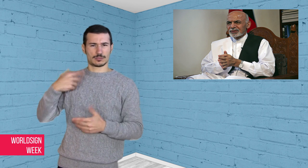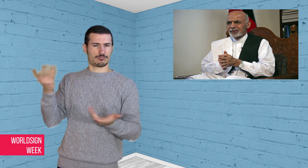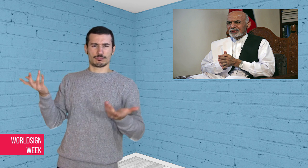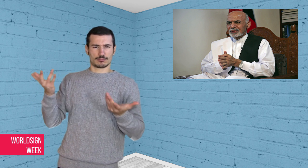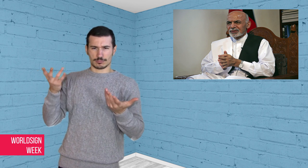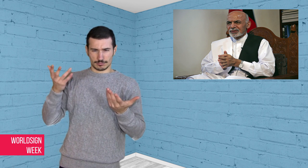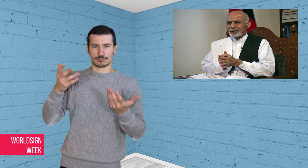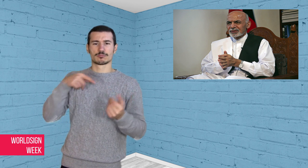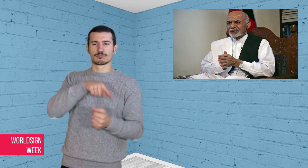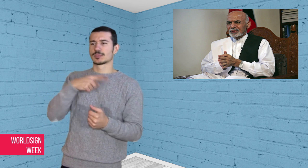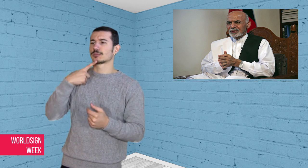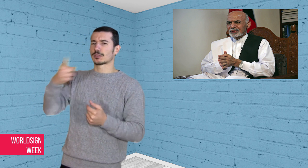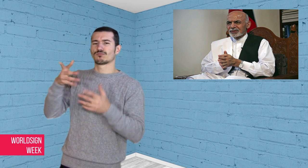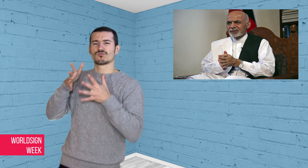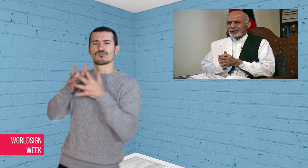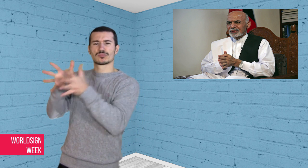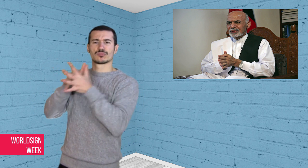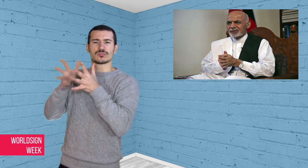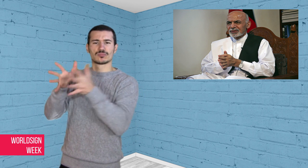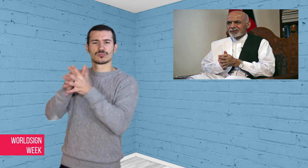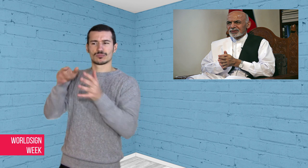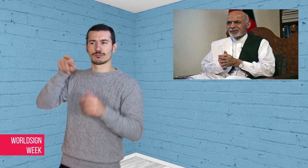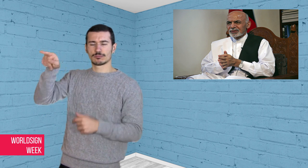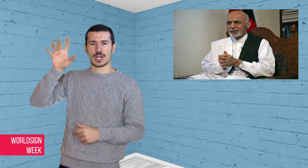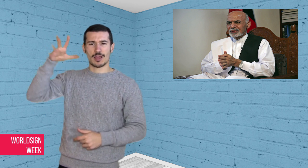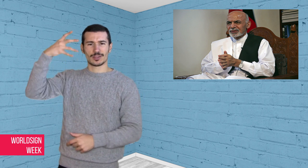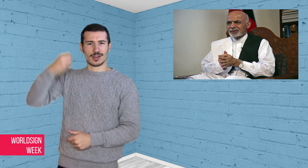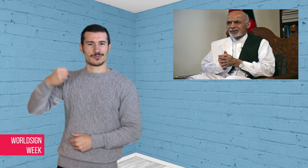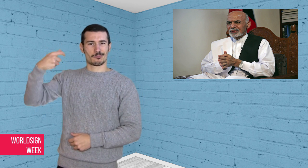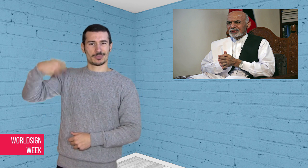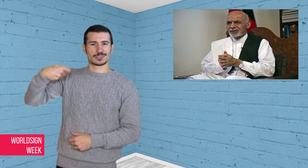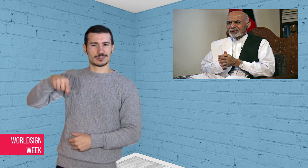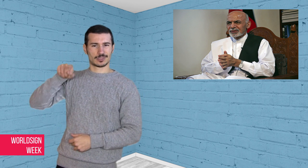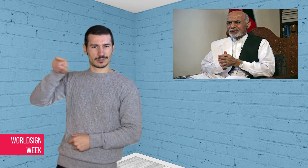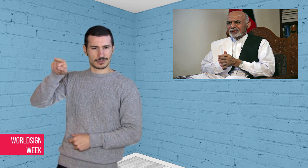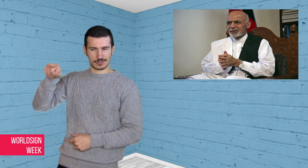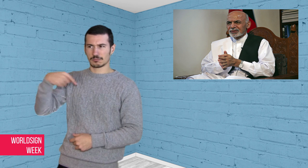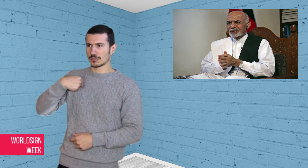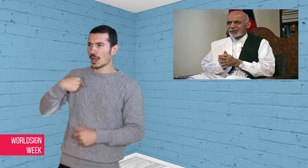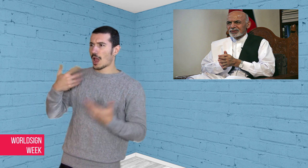itself is a victim of terrorism and argued